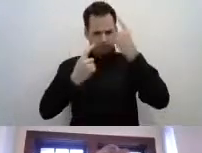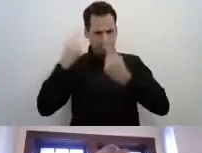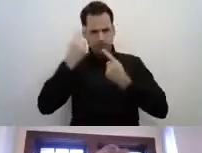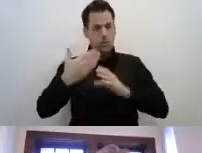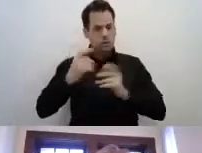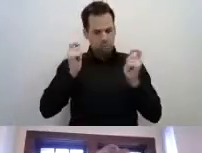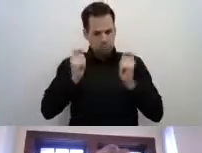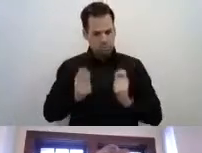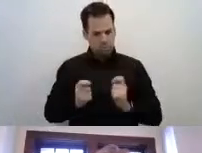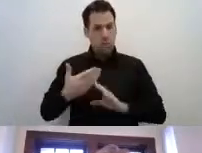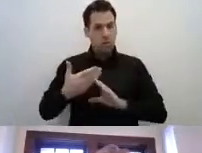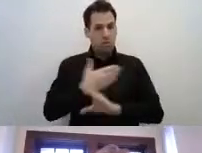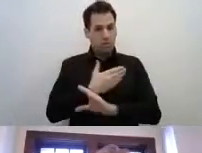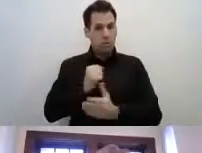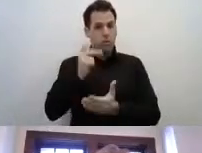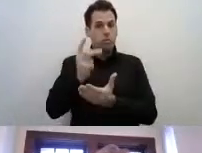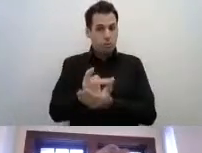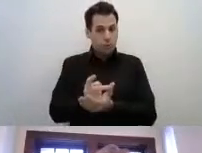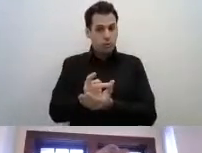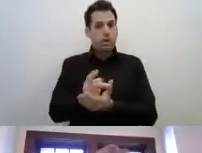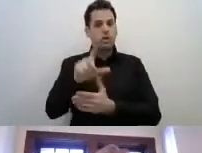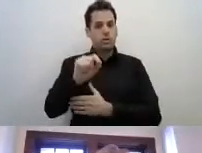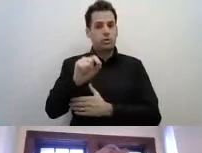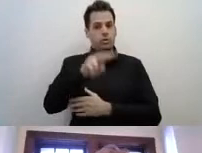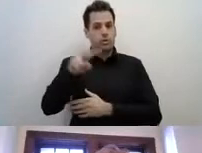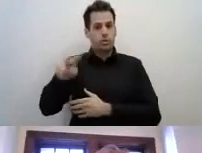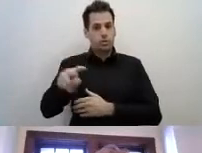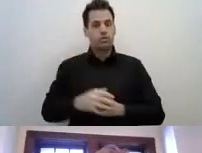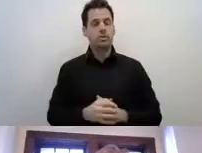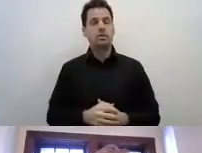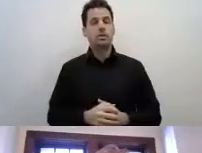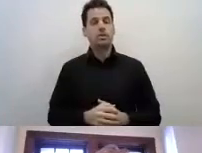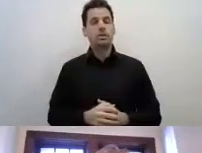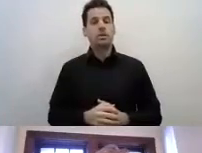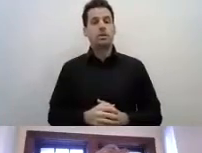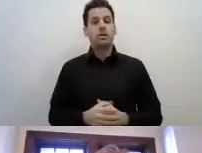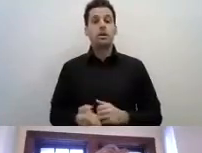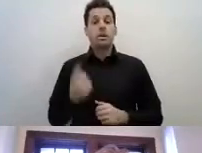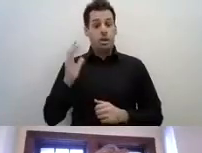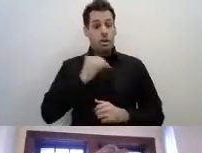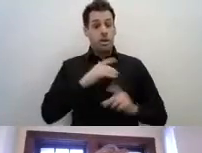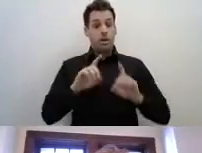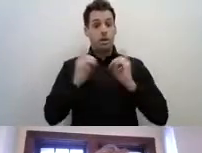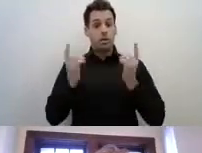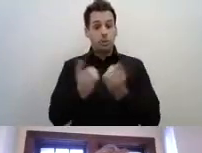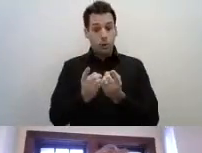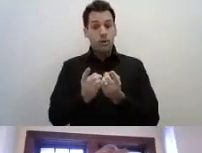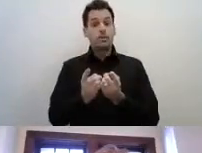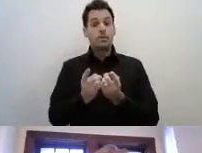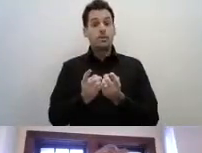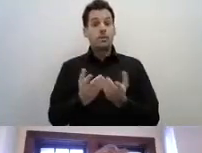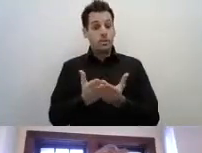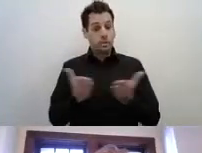sometime in 2022 in the meantime our department is leading cross-departmental work to prepare the